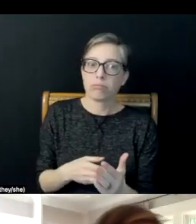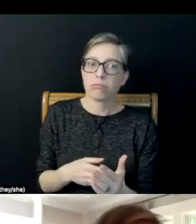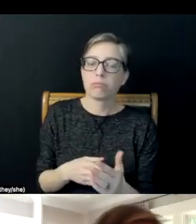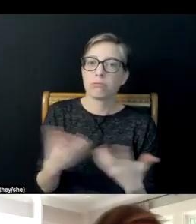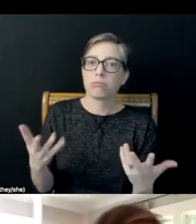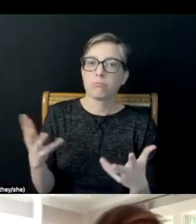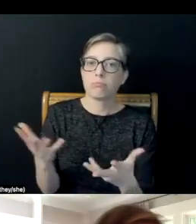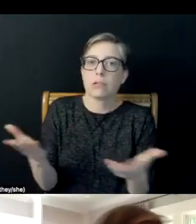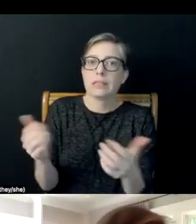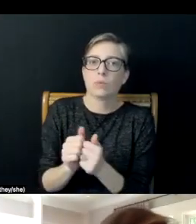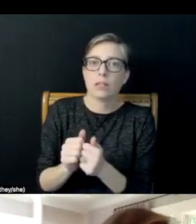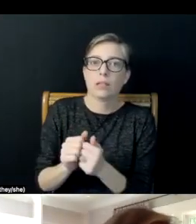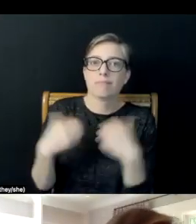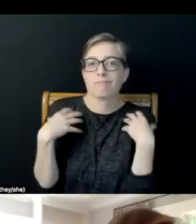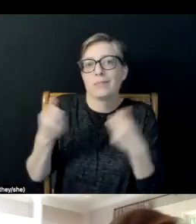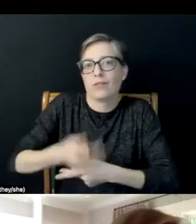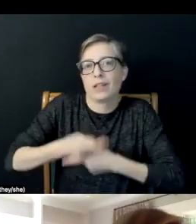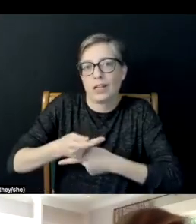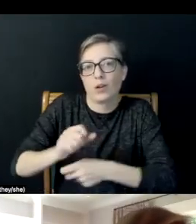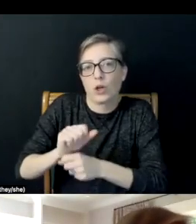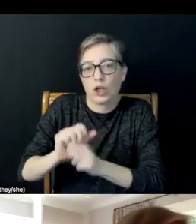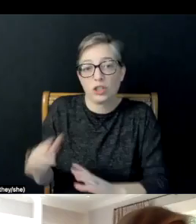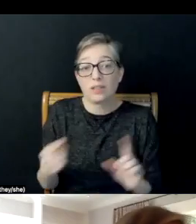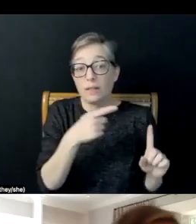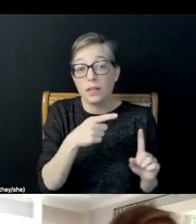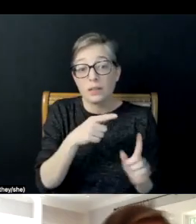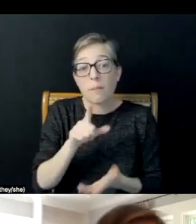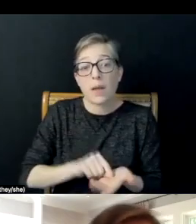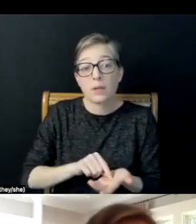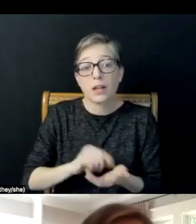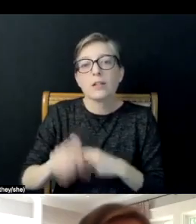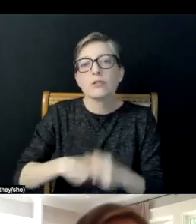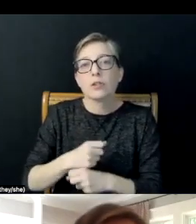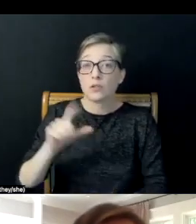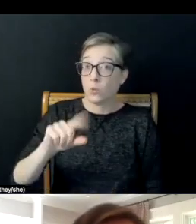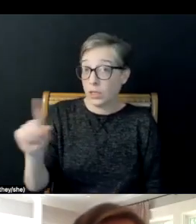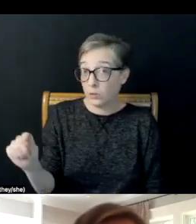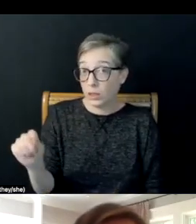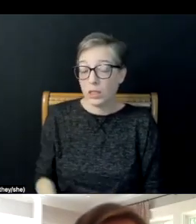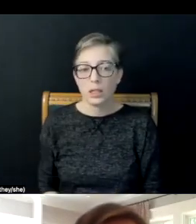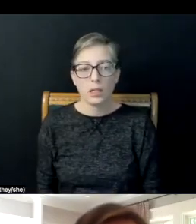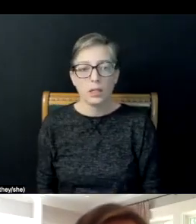This is from 2020 but again, it shows that most of the providers in this sample